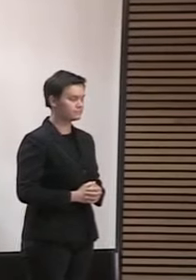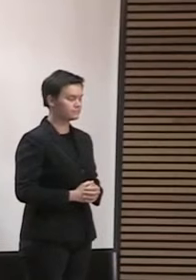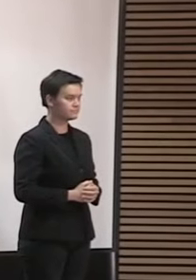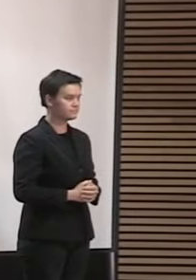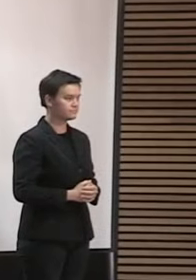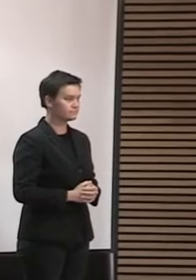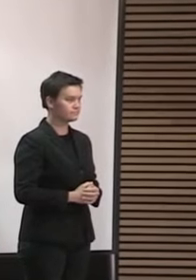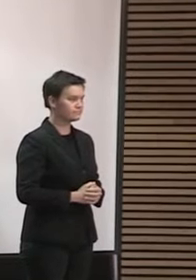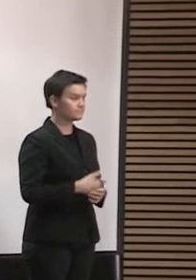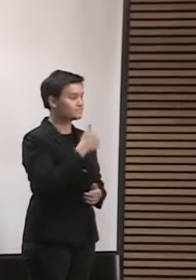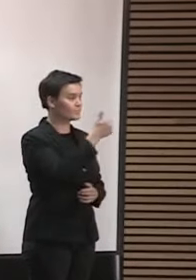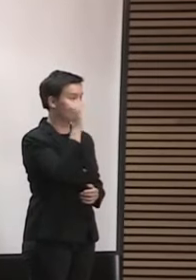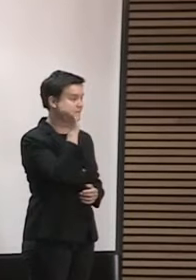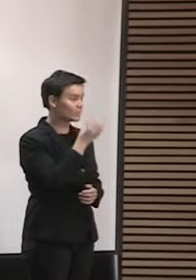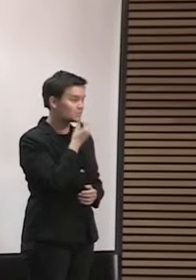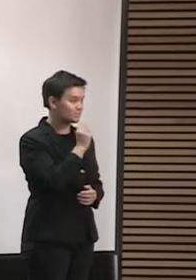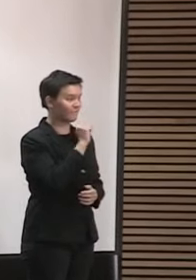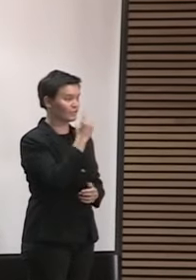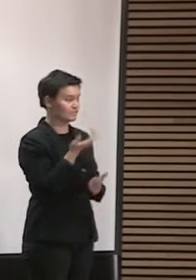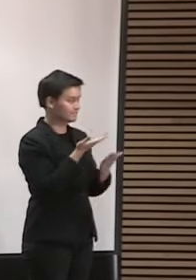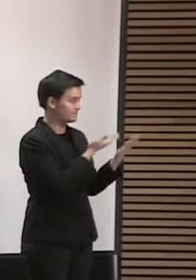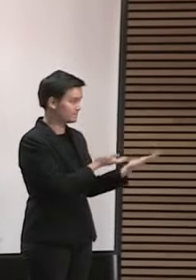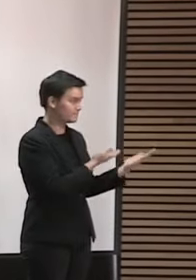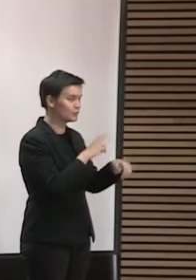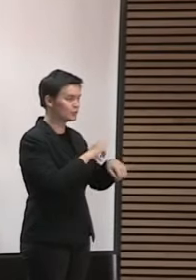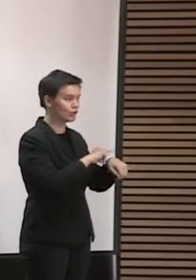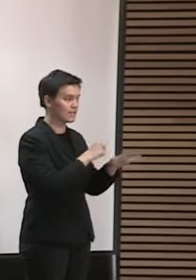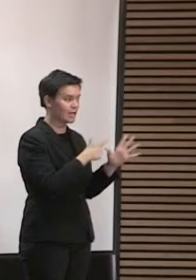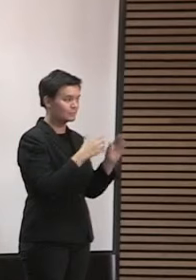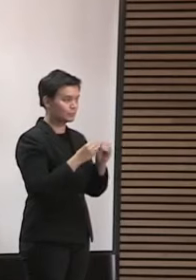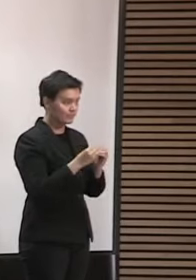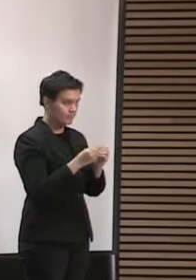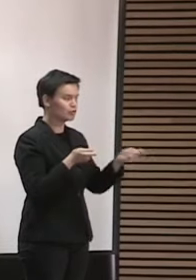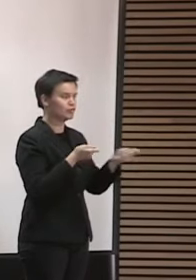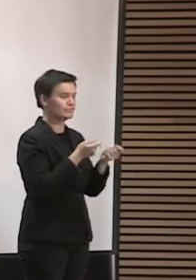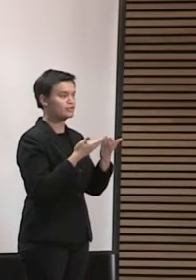here or there, we have more or less hit those targets. I want to thank everybody involved in